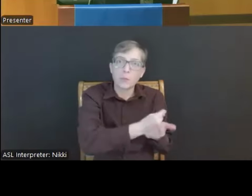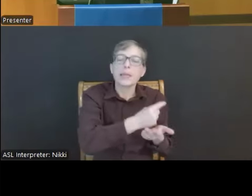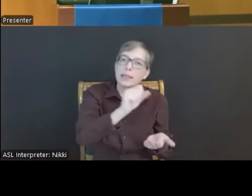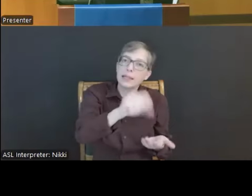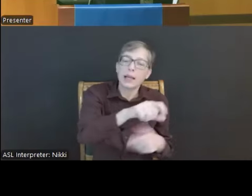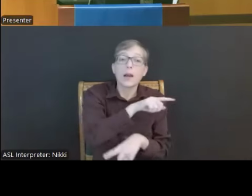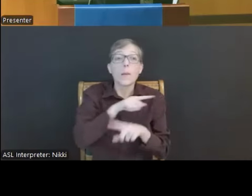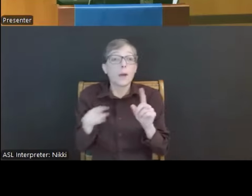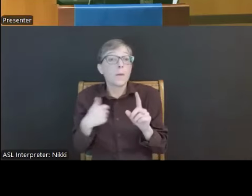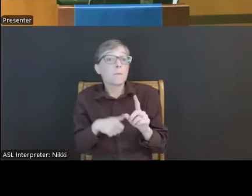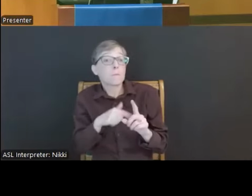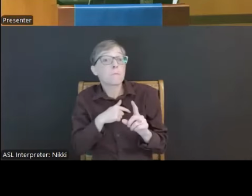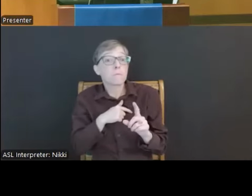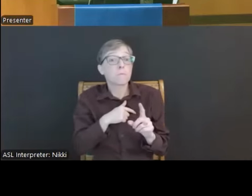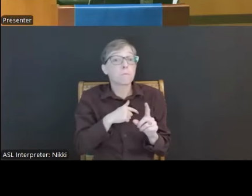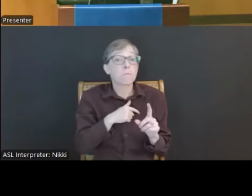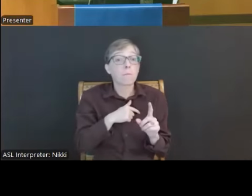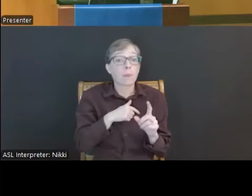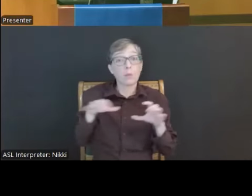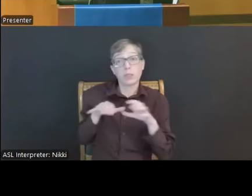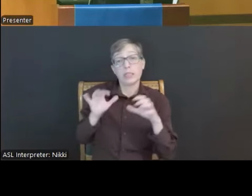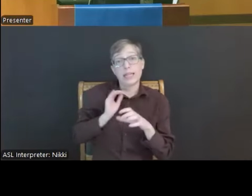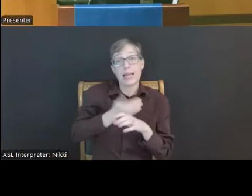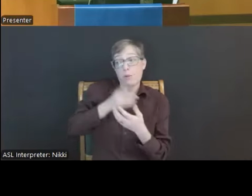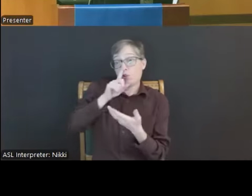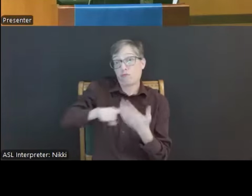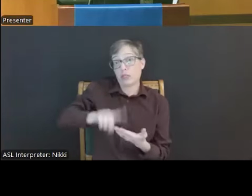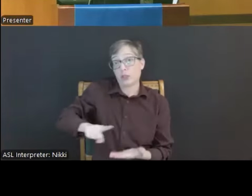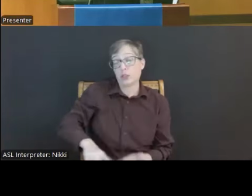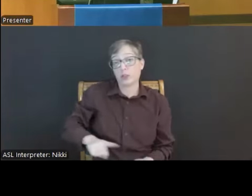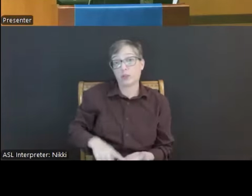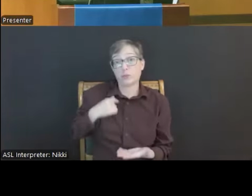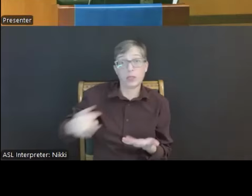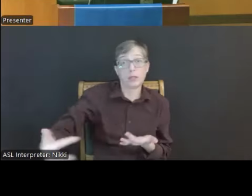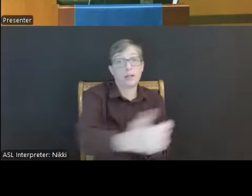to do our homework we was able to do our homework and to get the feedback from our community on how